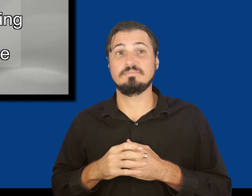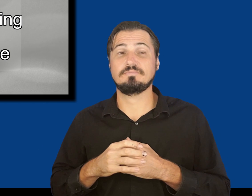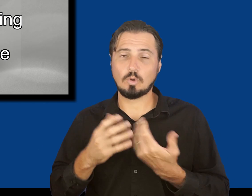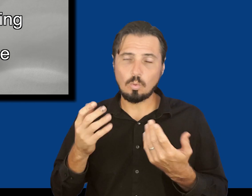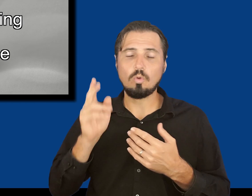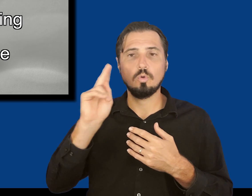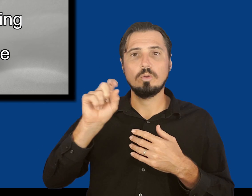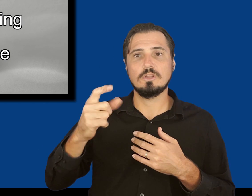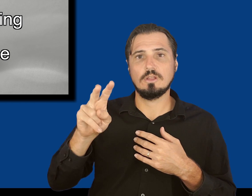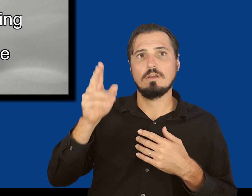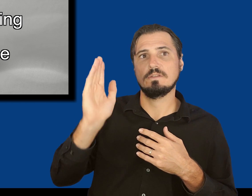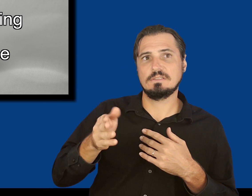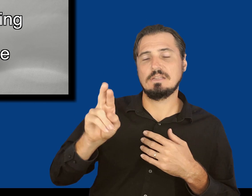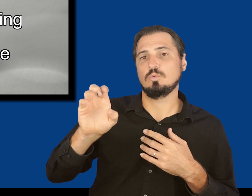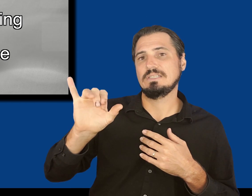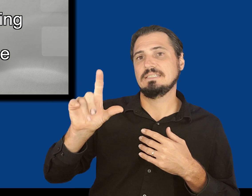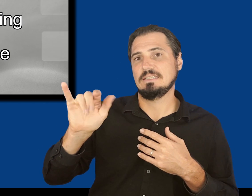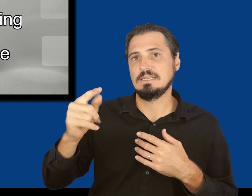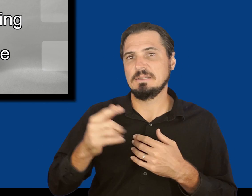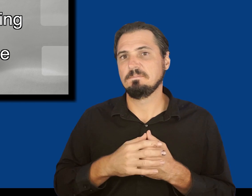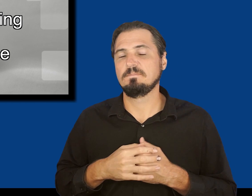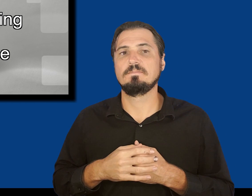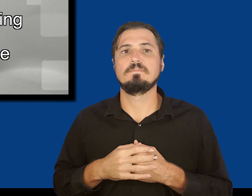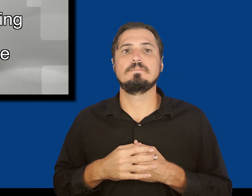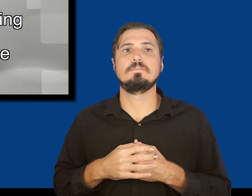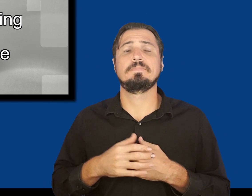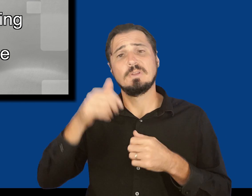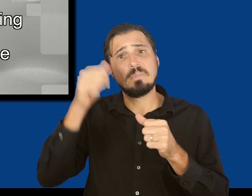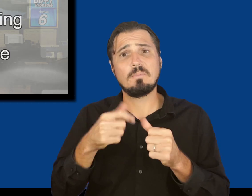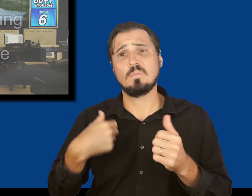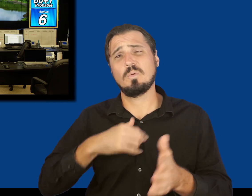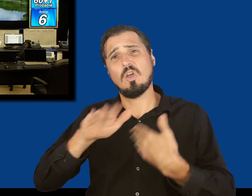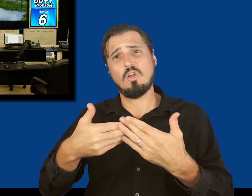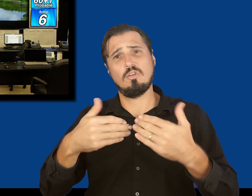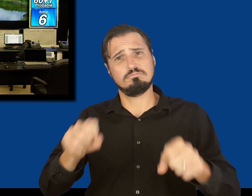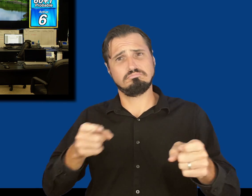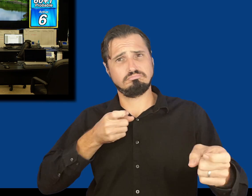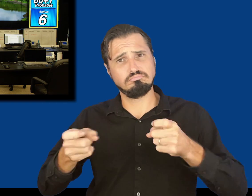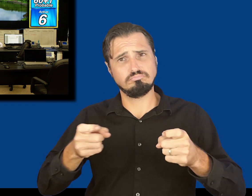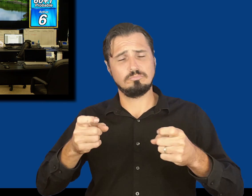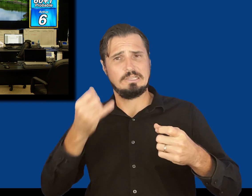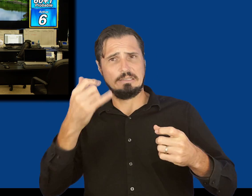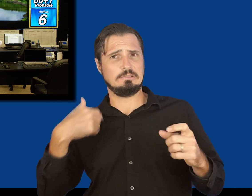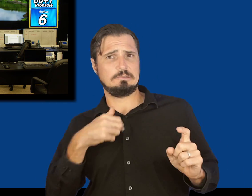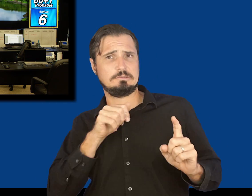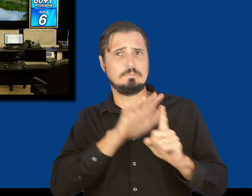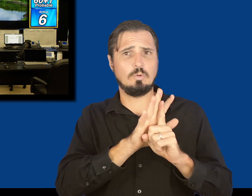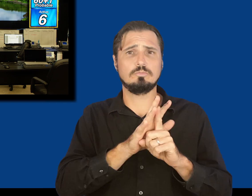Kauai.gov/reuse Remember we each have control over our exposure to covid-19.